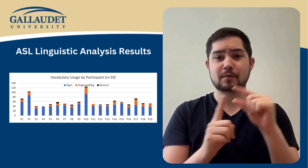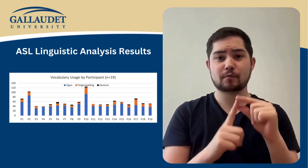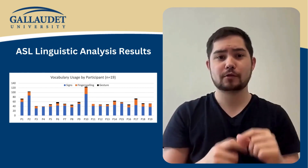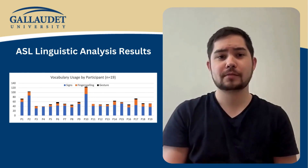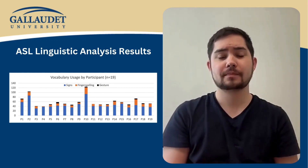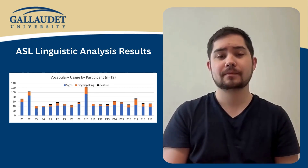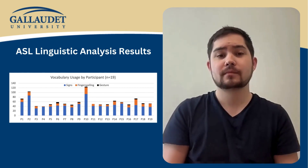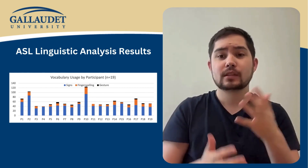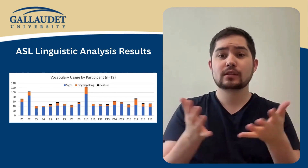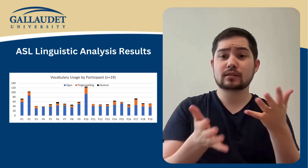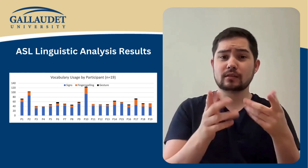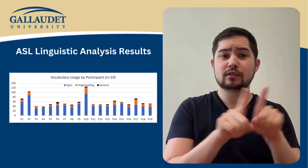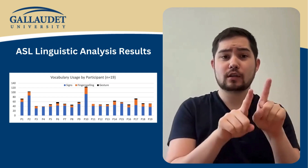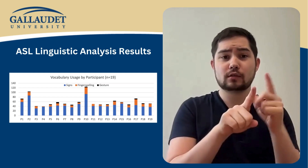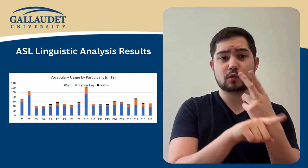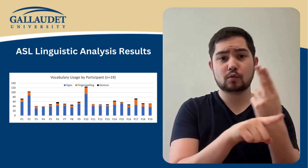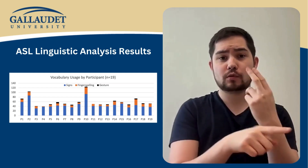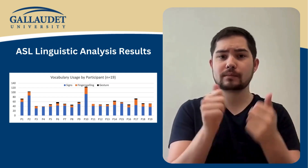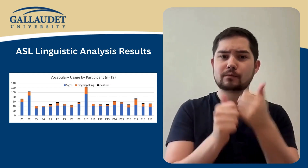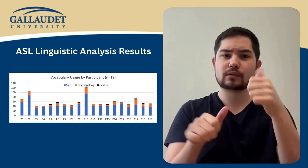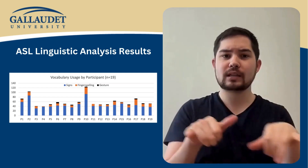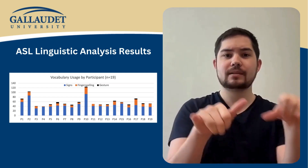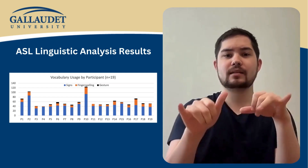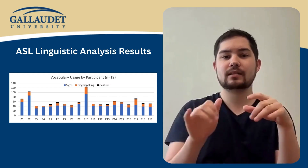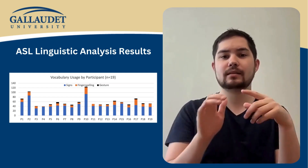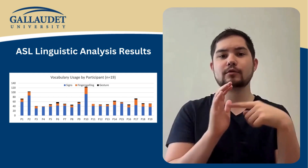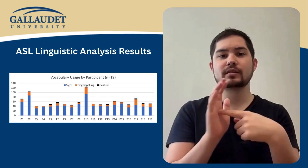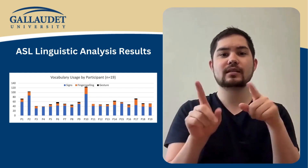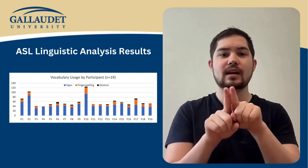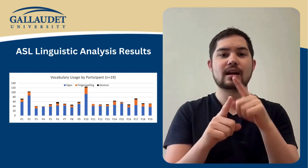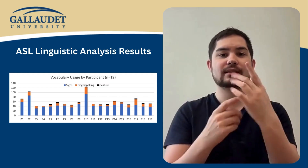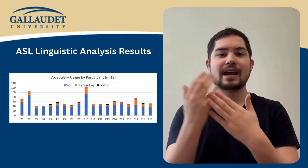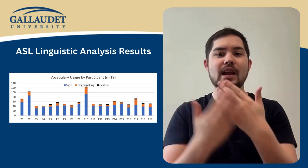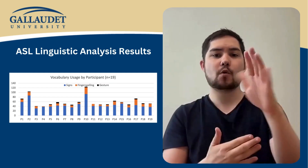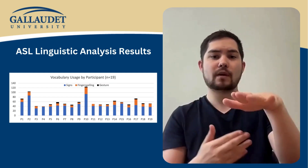spelled words. Gestures were also used, most commonly presenting as hand waving to